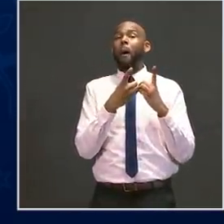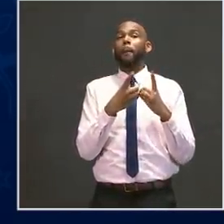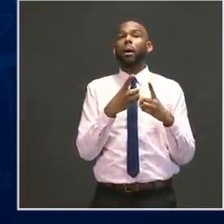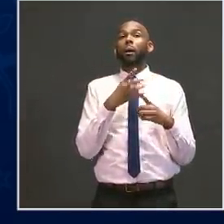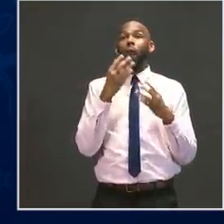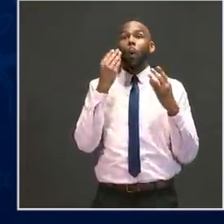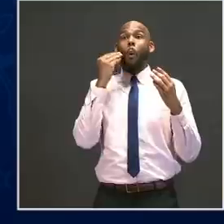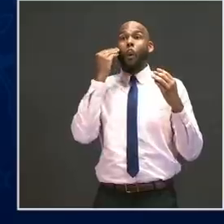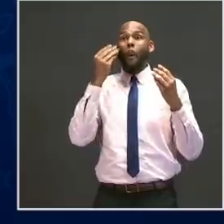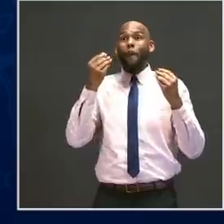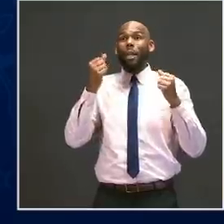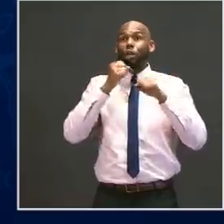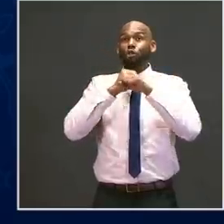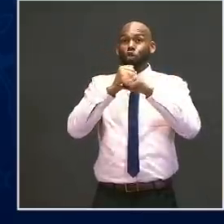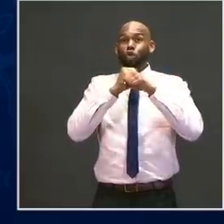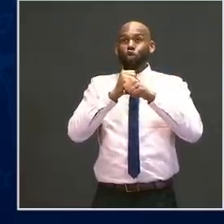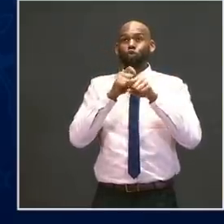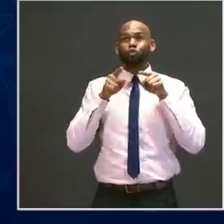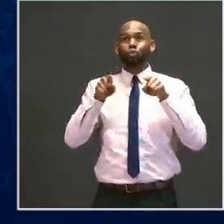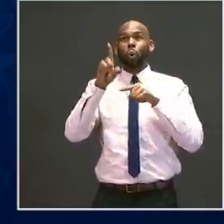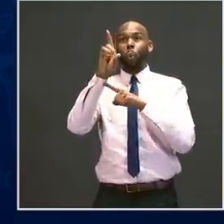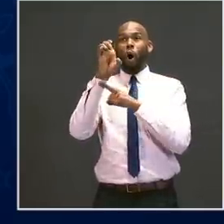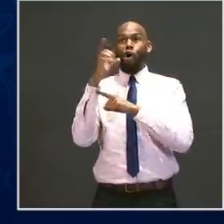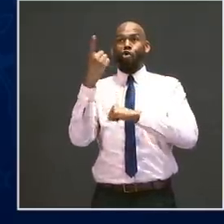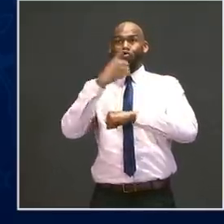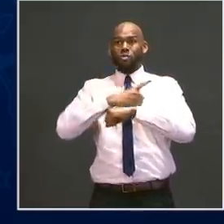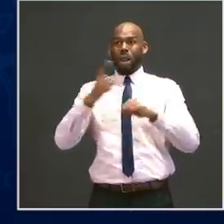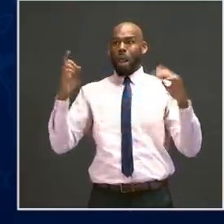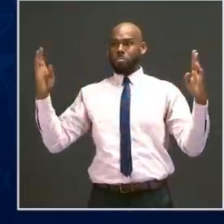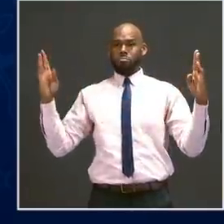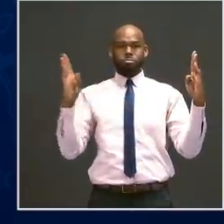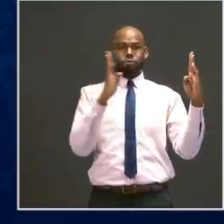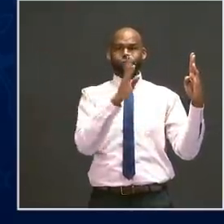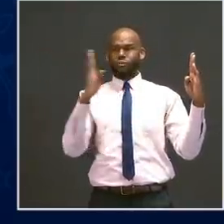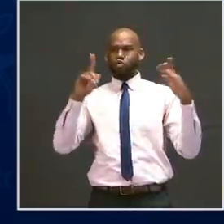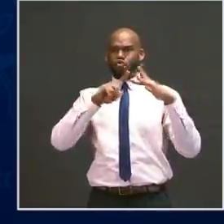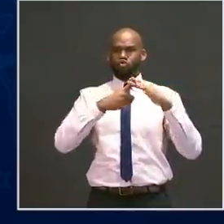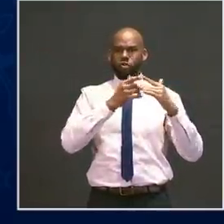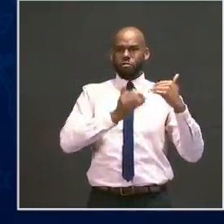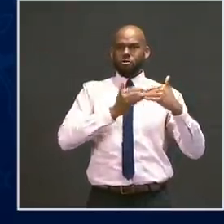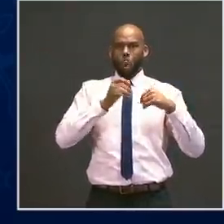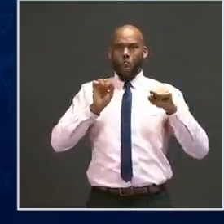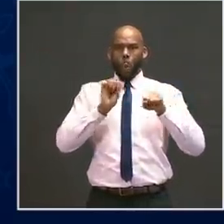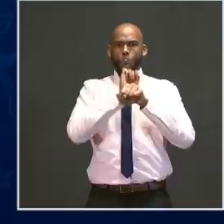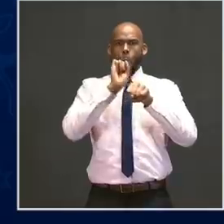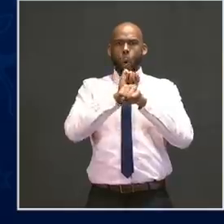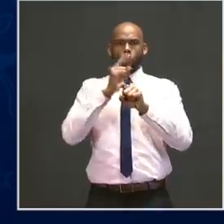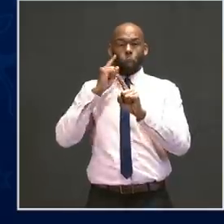when they've had some time to get the work underway. And certainly we hope to have Secretary Mayorkas,